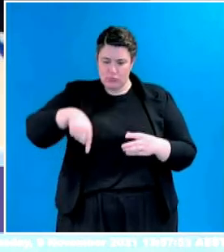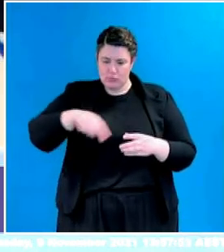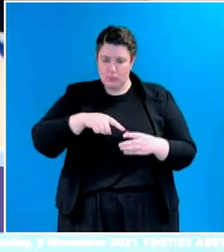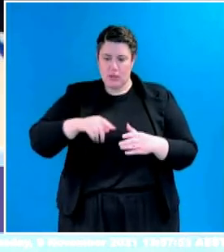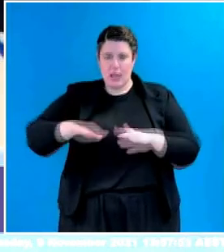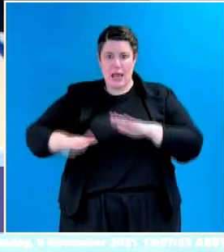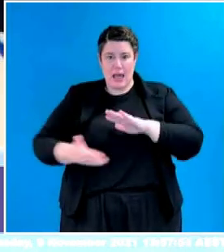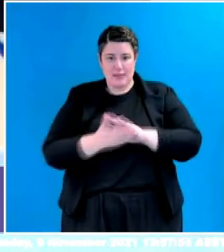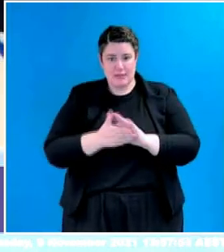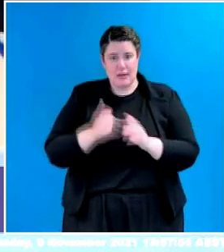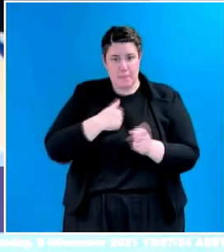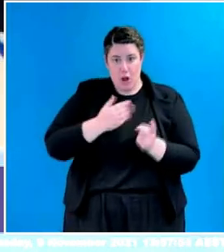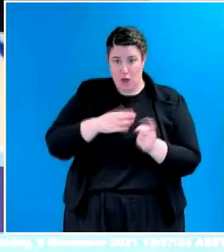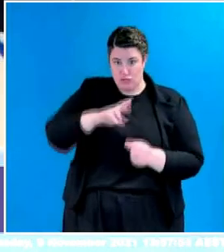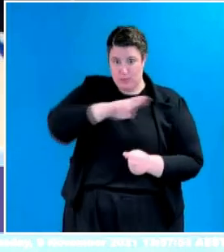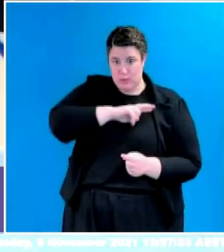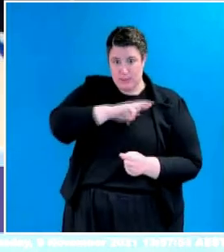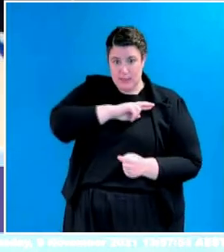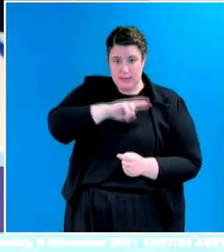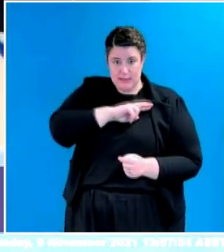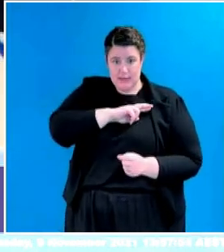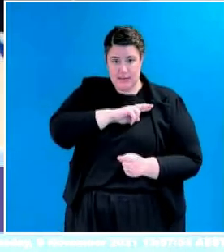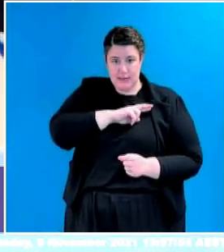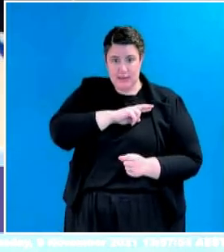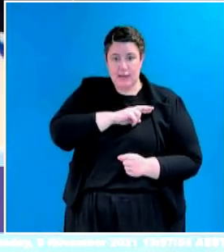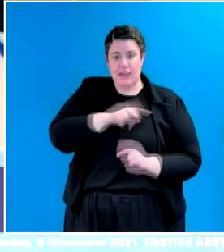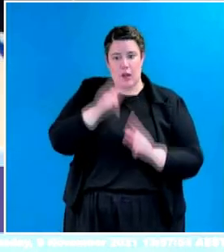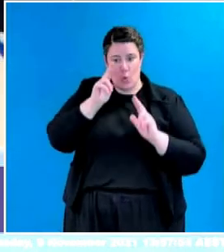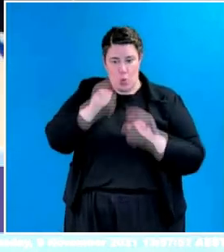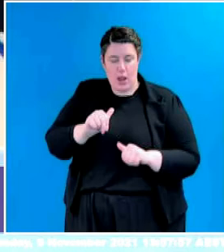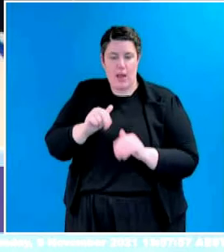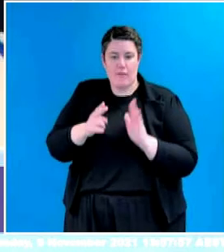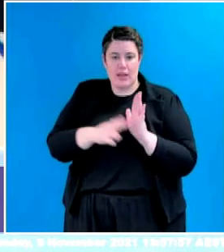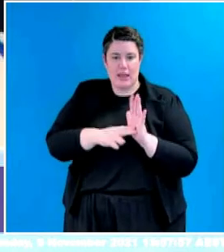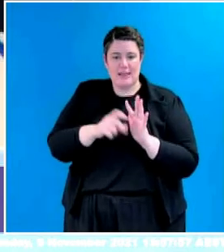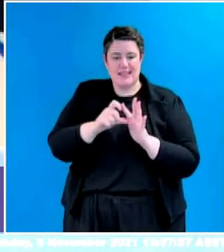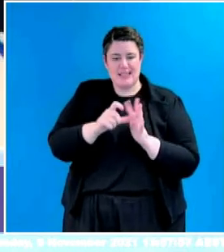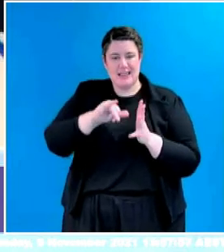stream that is responsible for the National Disability Strategy, in terms